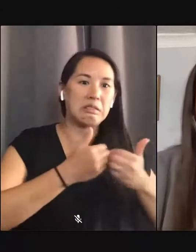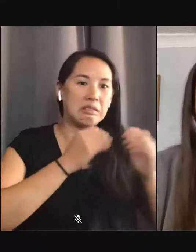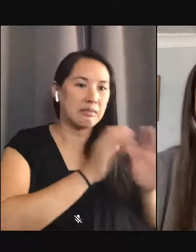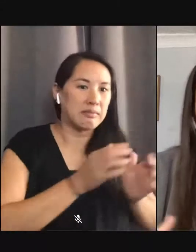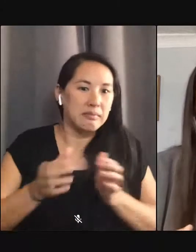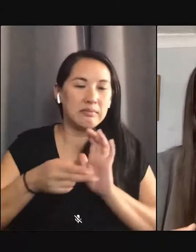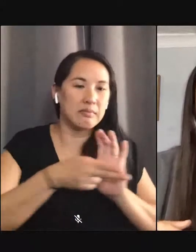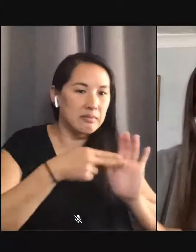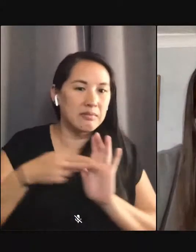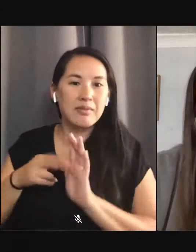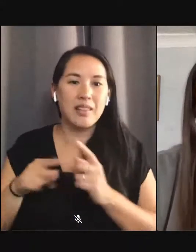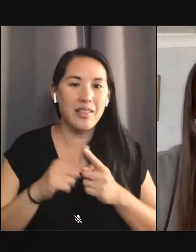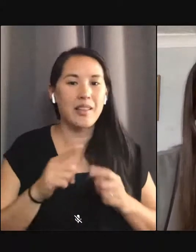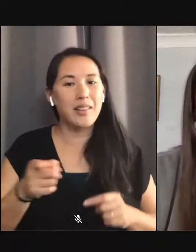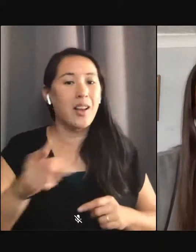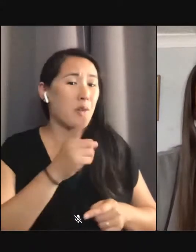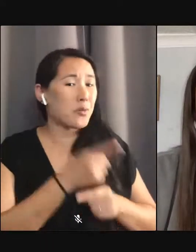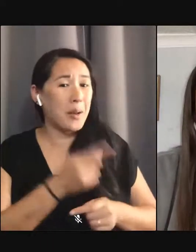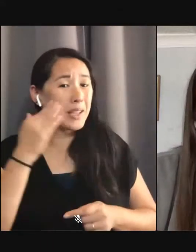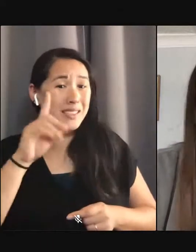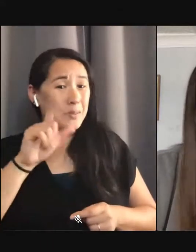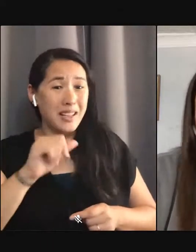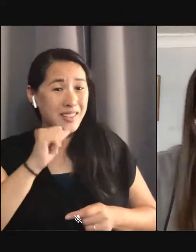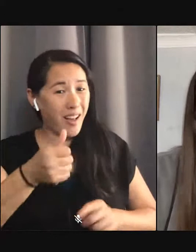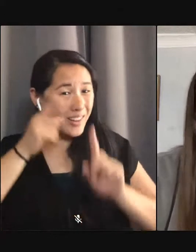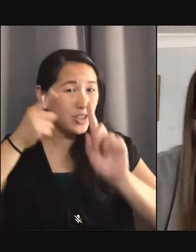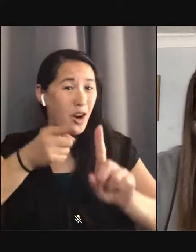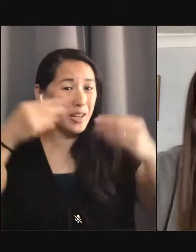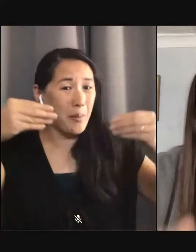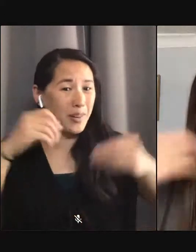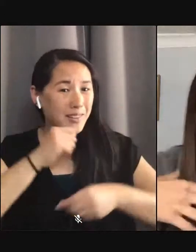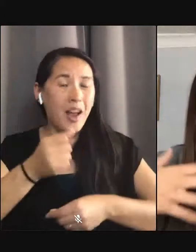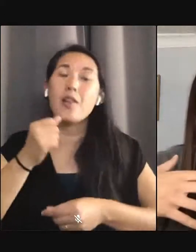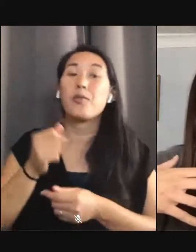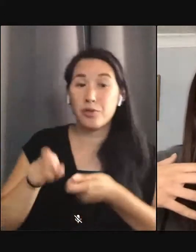that makes it because a disability is not a target market right right exactly it's it's a component